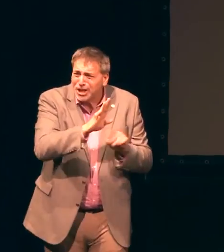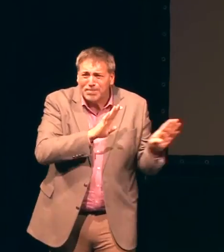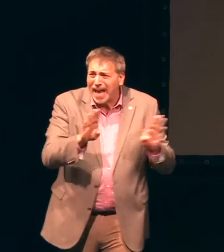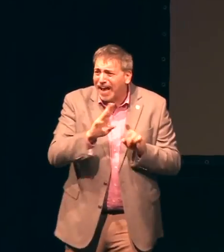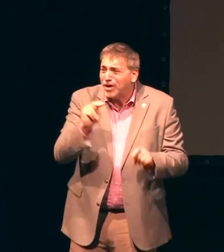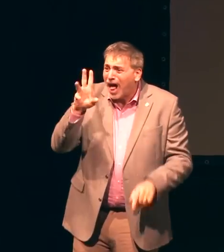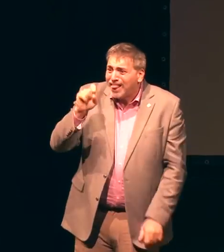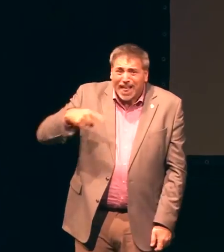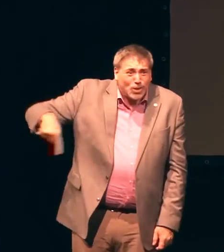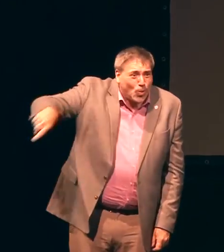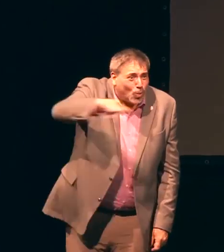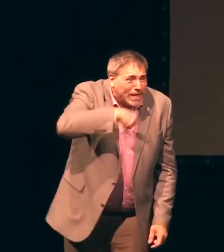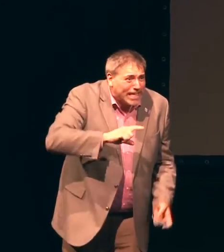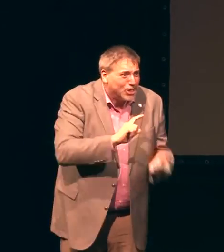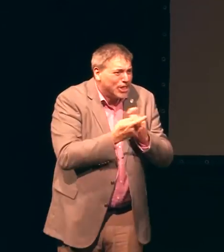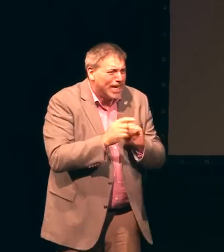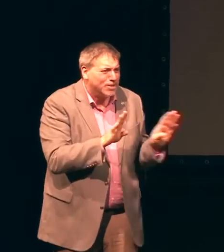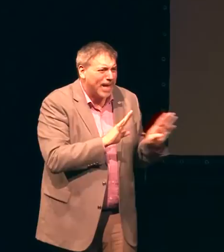that business. They're not going to change their